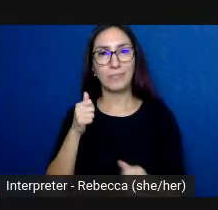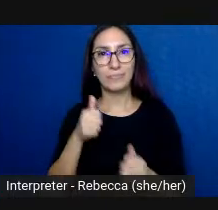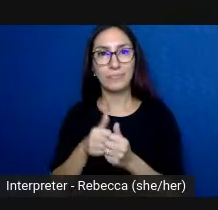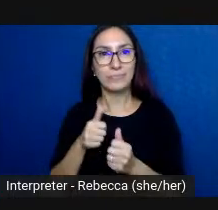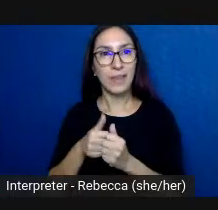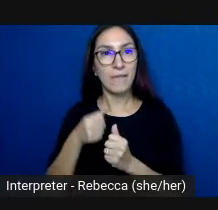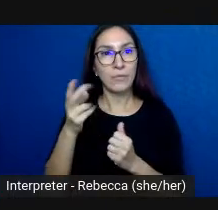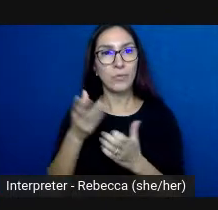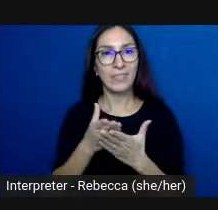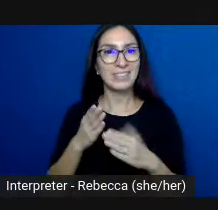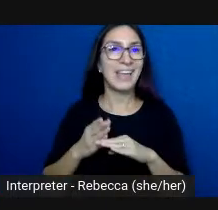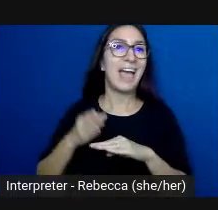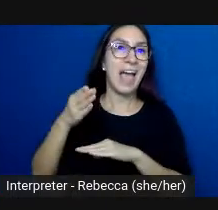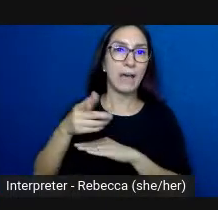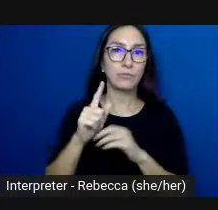is the easy way but you cannot update